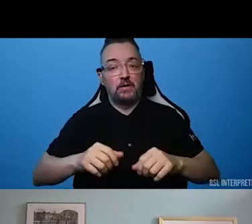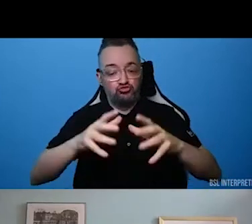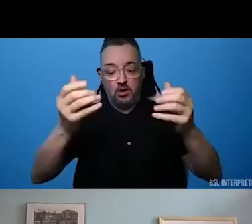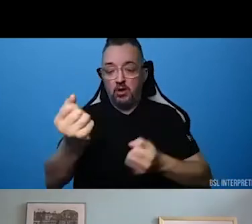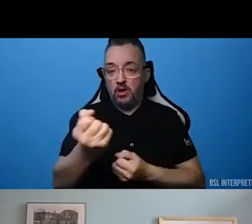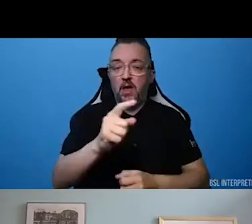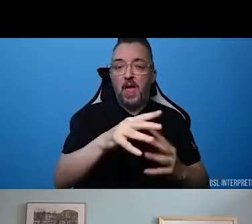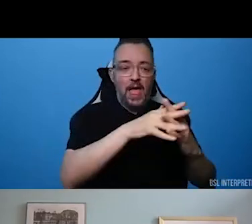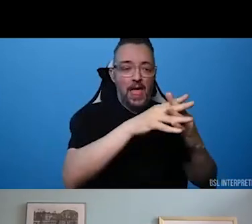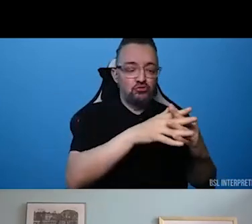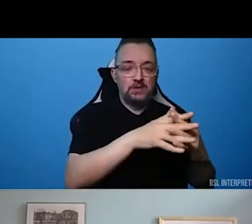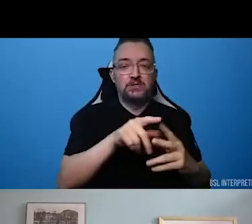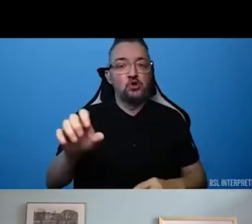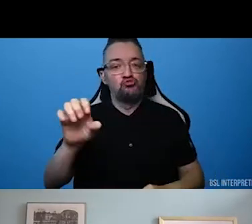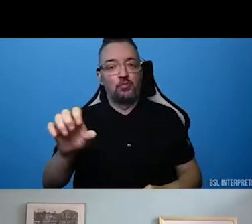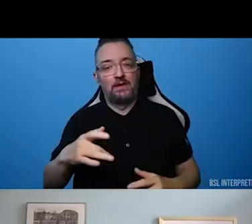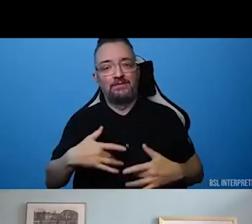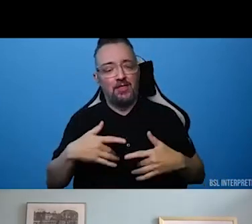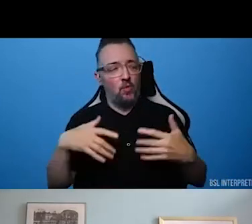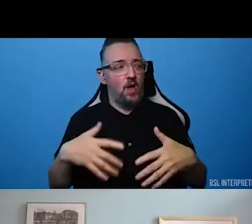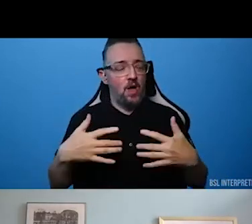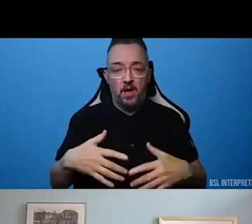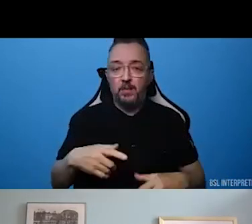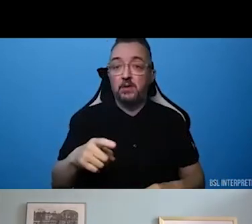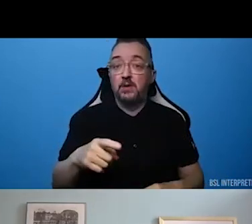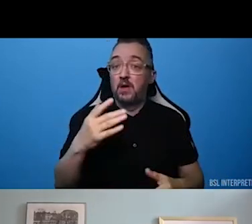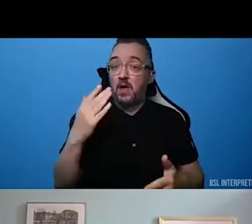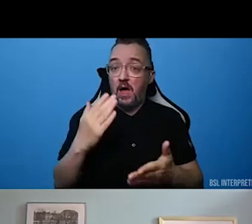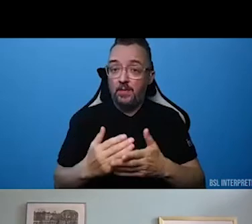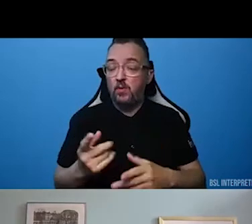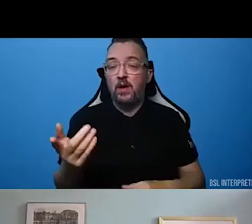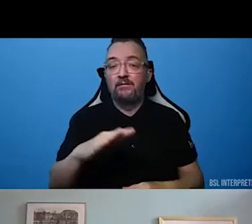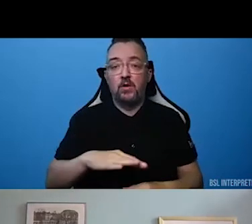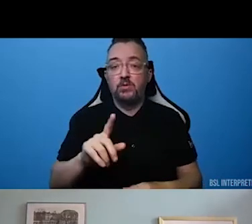found so appealing was derived overwhelmingly from the sweat of enslaved Africans